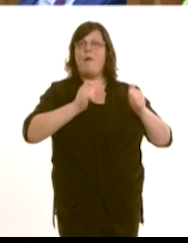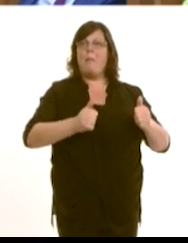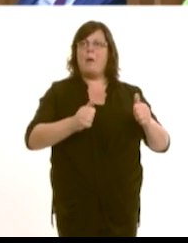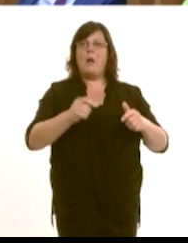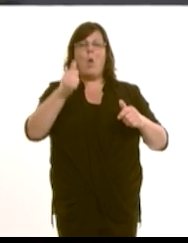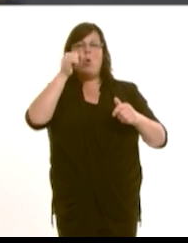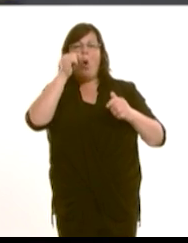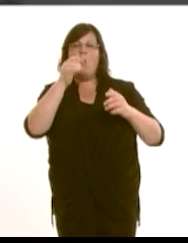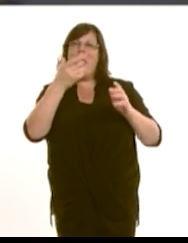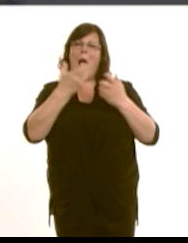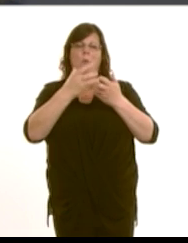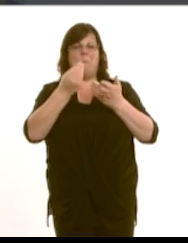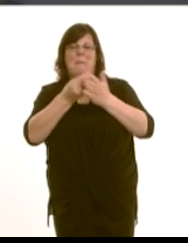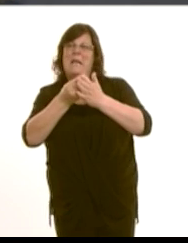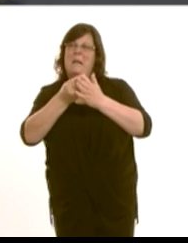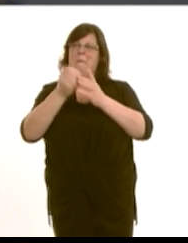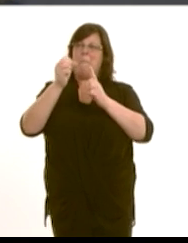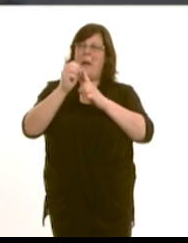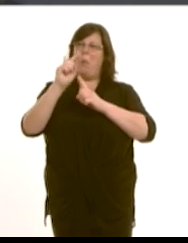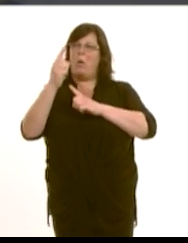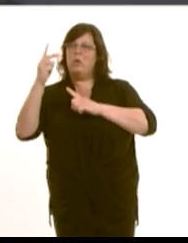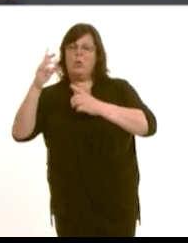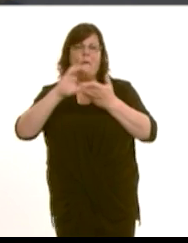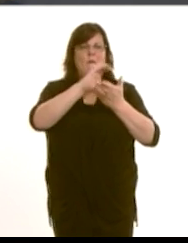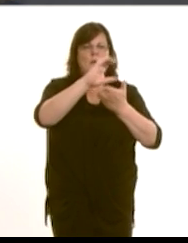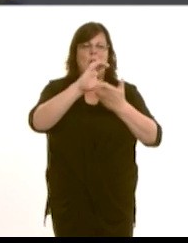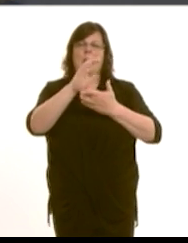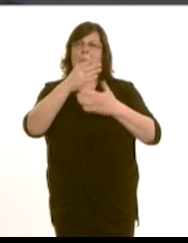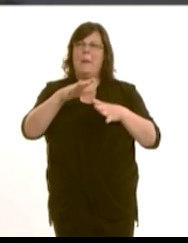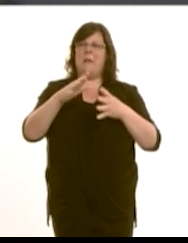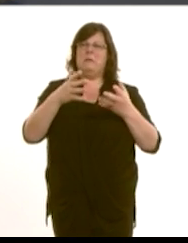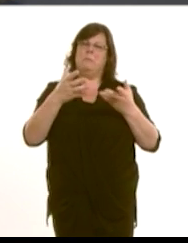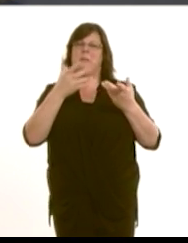So, could I ask him, in his discussions with the UK Government, is he stressing to them